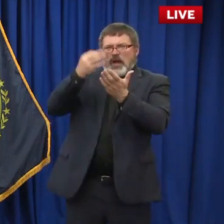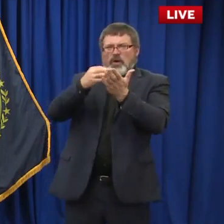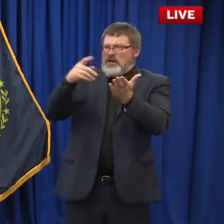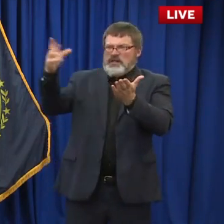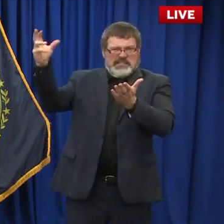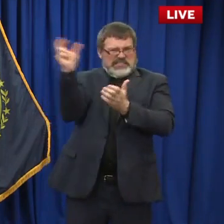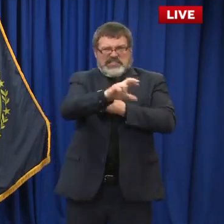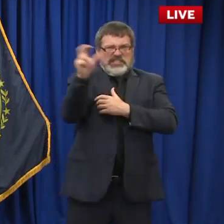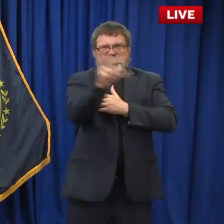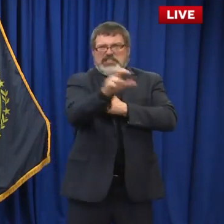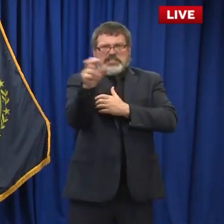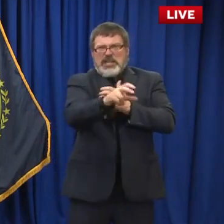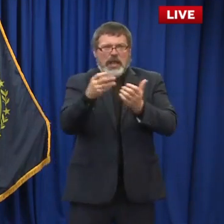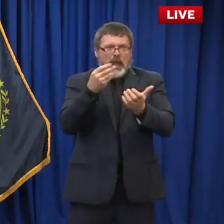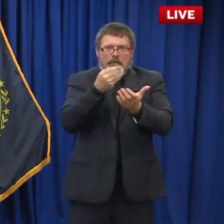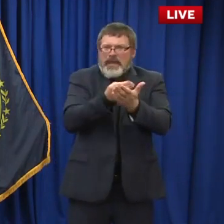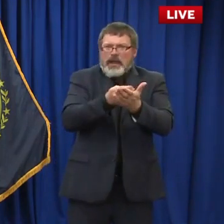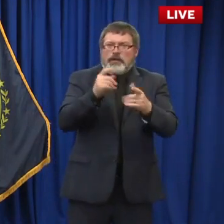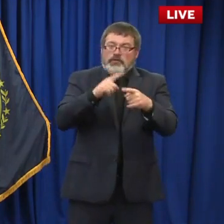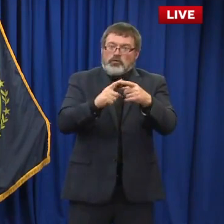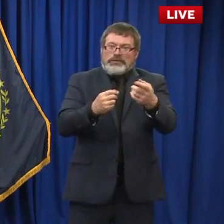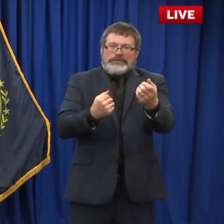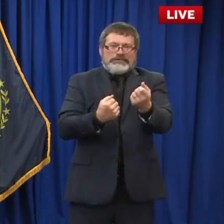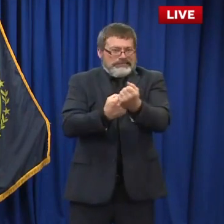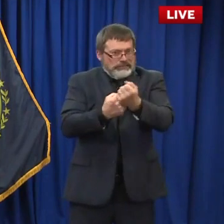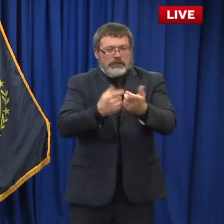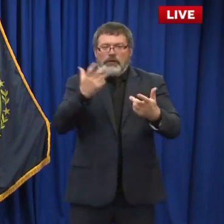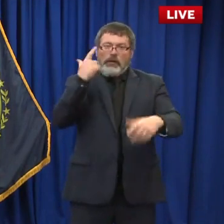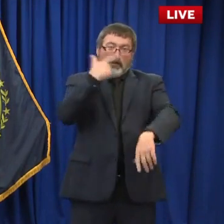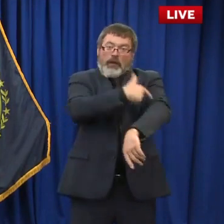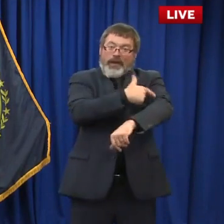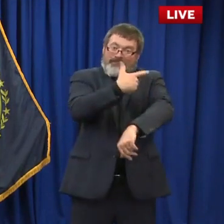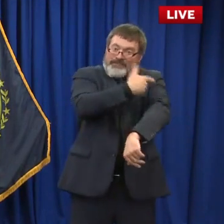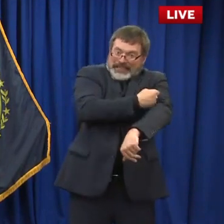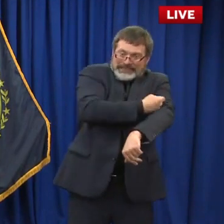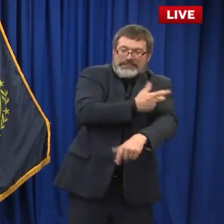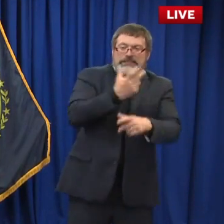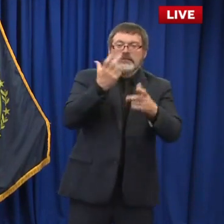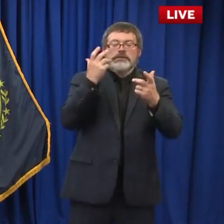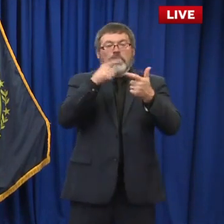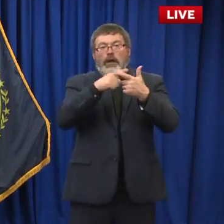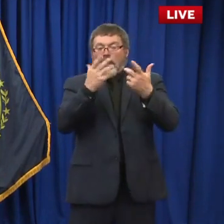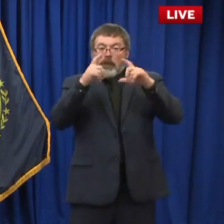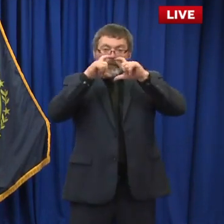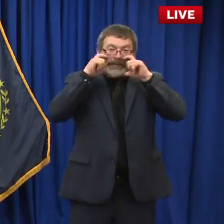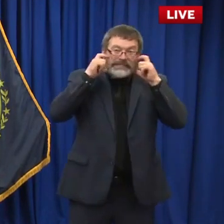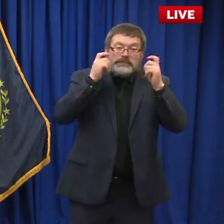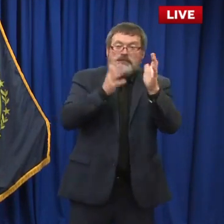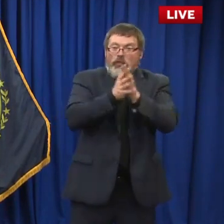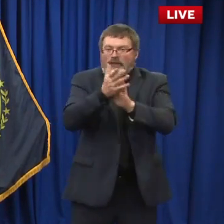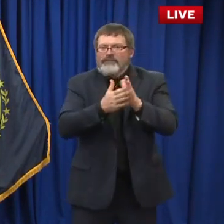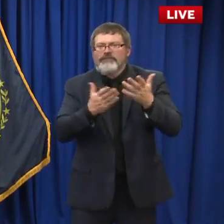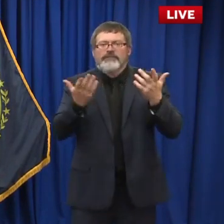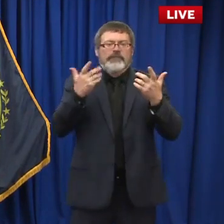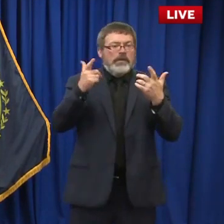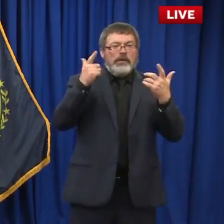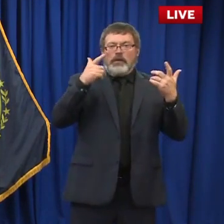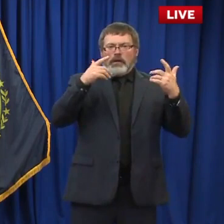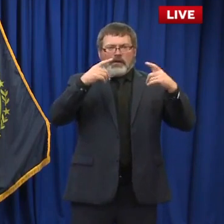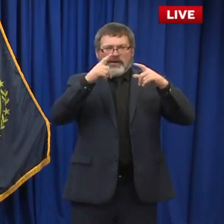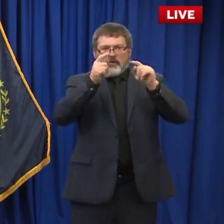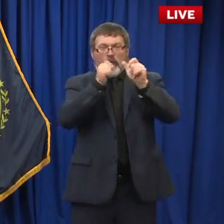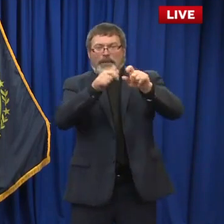THERE'S SO MUCH MONEY OUT THERE FRANKLY THE GOVERNMENT IS PUTTING UP A LOT OF MONEY TO ACCELERATE AND FAST TRACK EVERYTHING FROM VACCINES TO TESTING MATERIALS, NEW TESTING